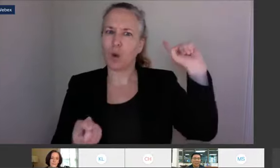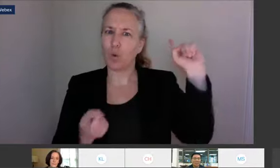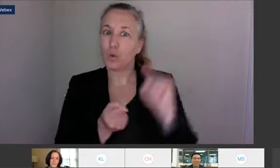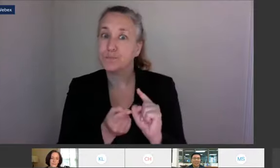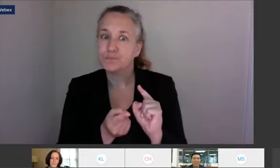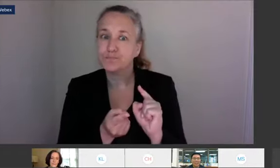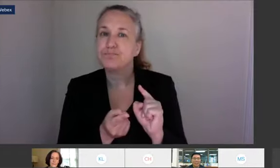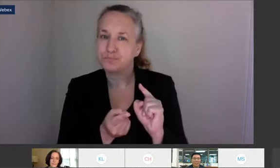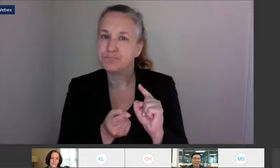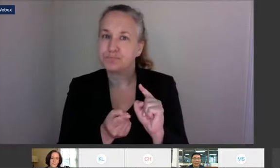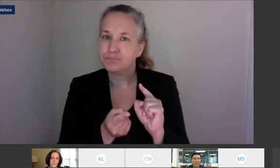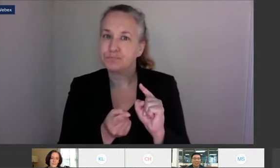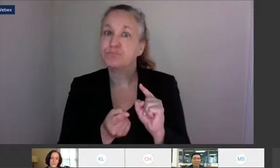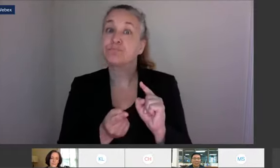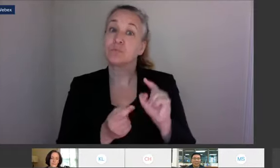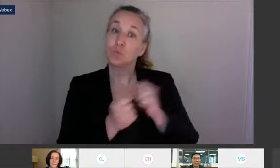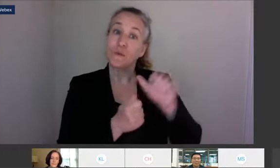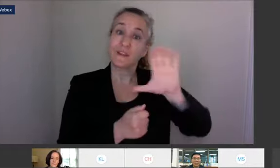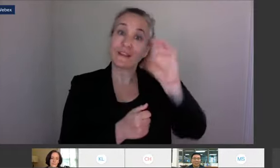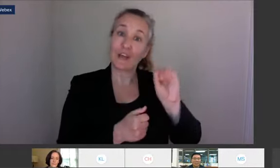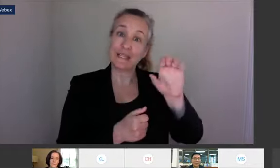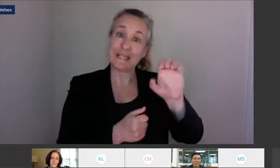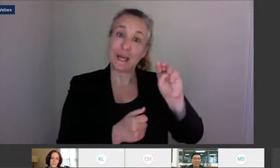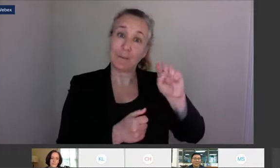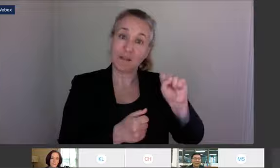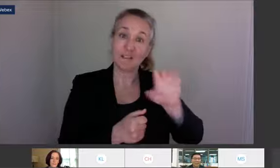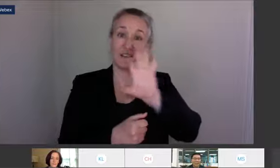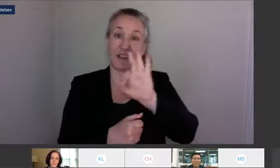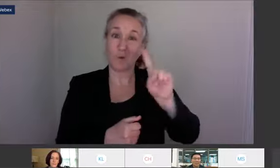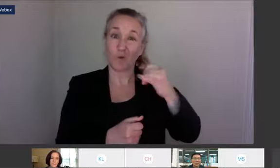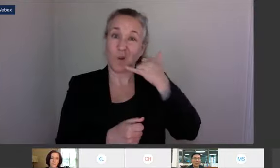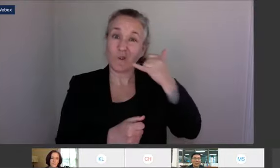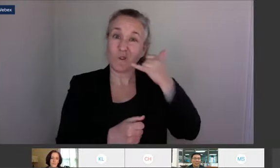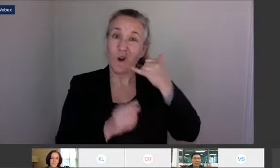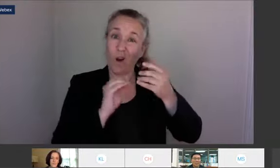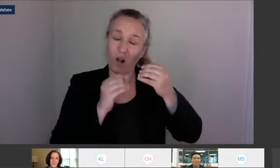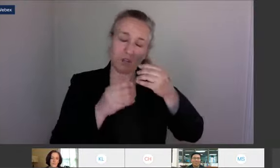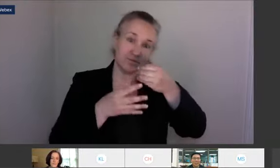countywide EMS and 911 call volume data I've also noticed this when I have been